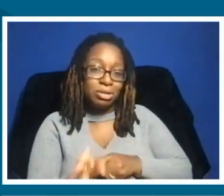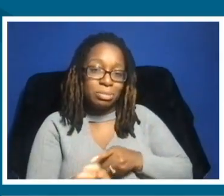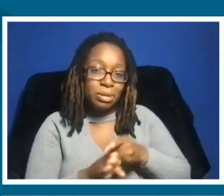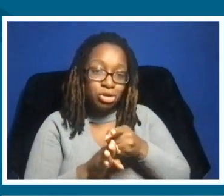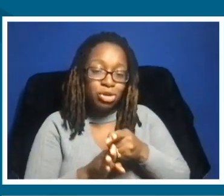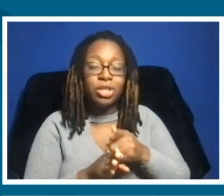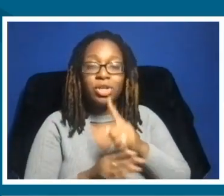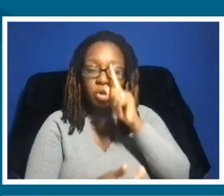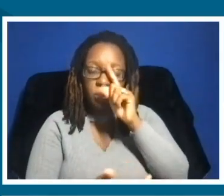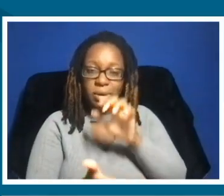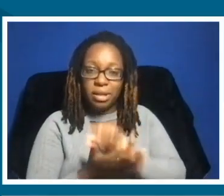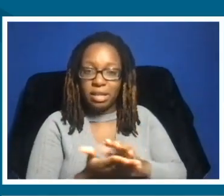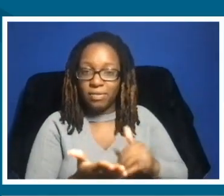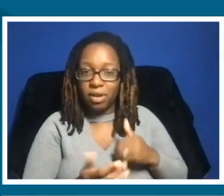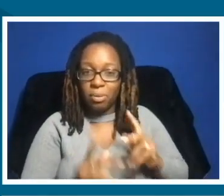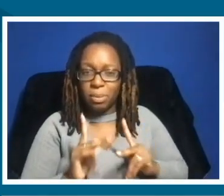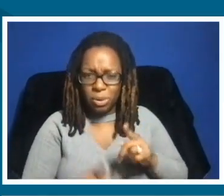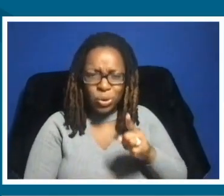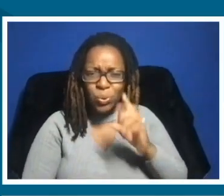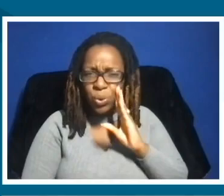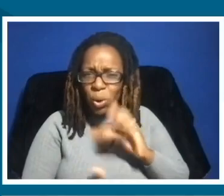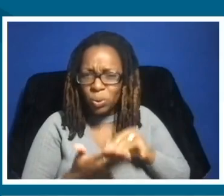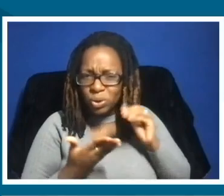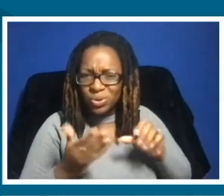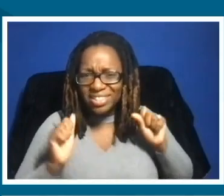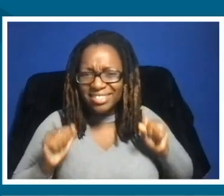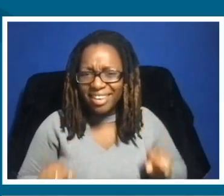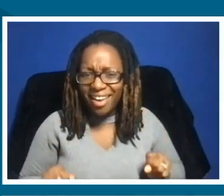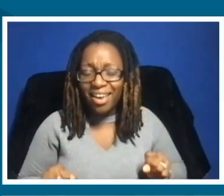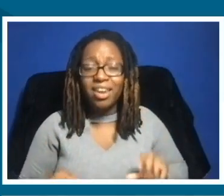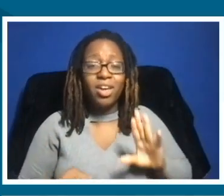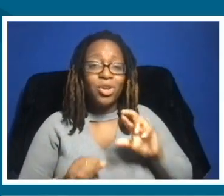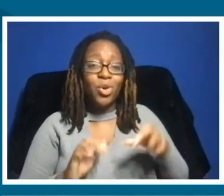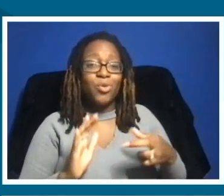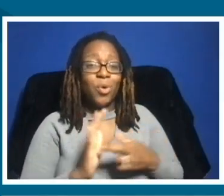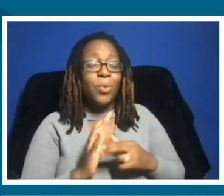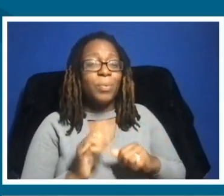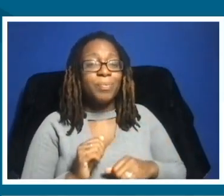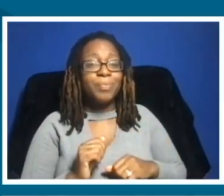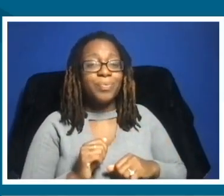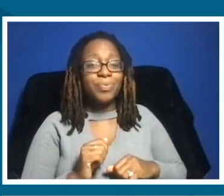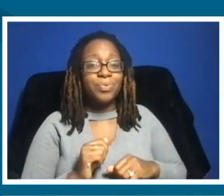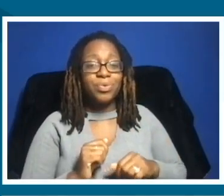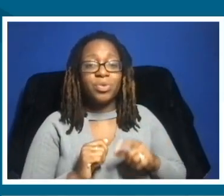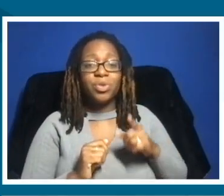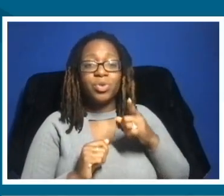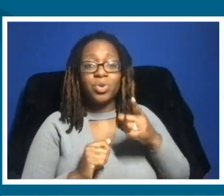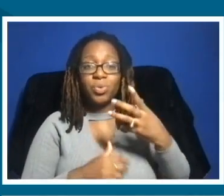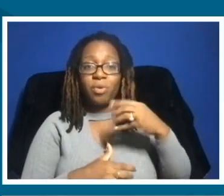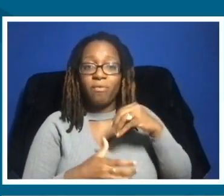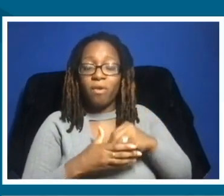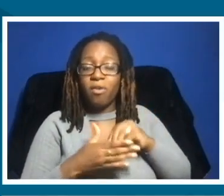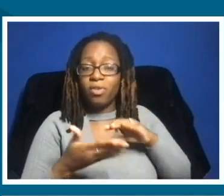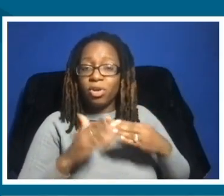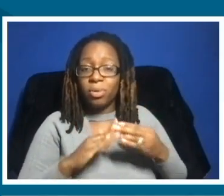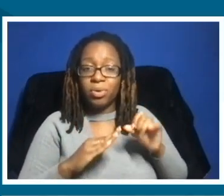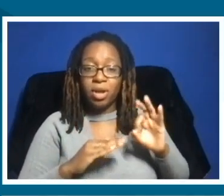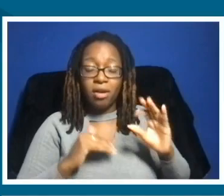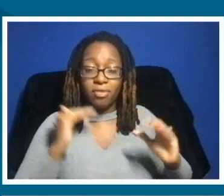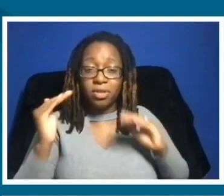that students can do this and your role you can go to the next slide as a part of the community of adults who